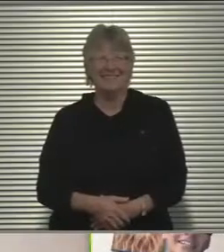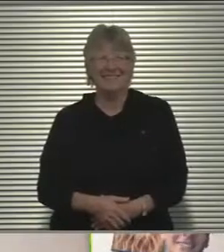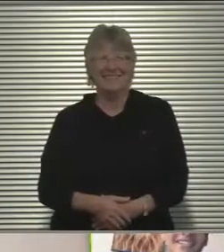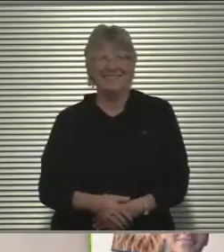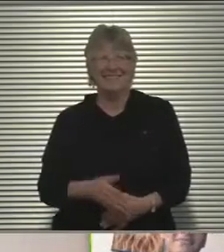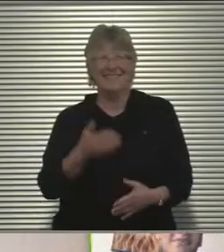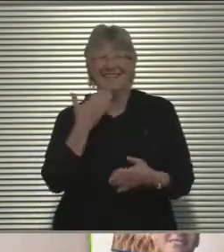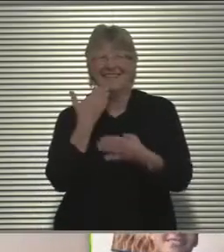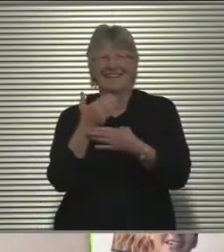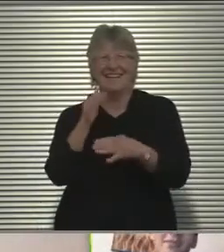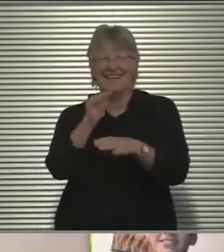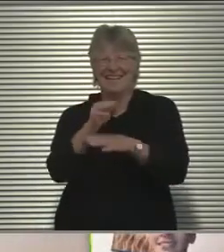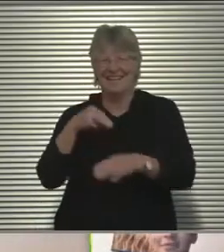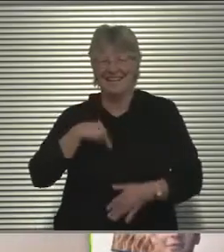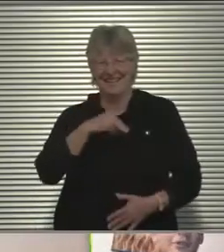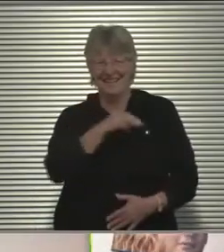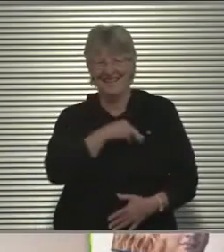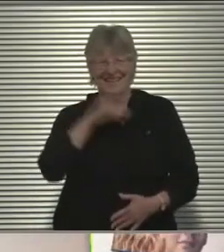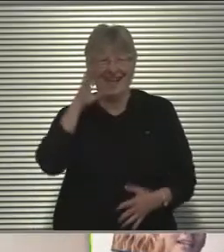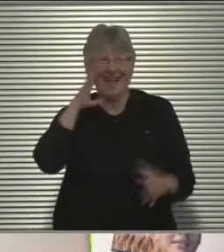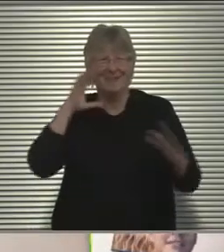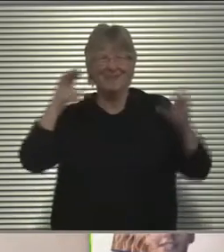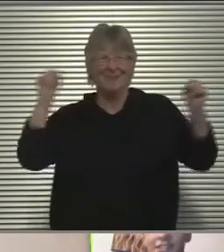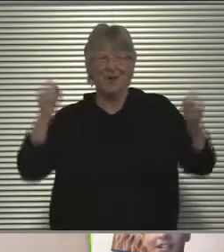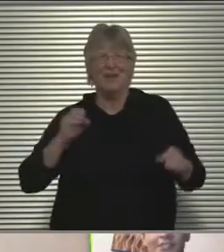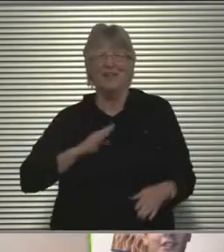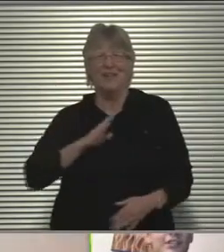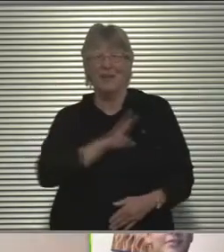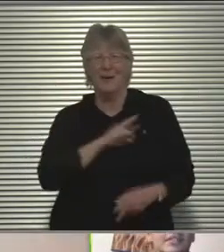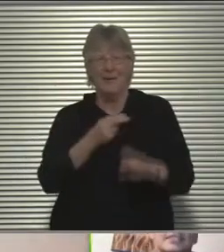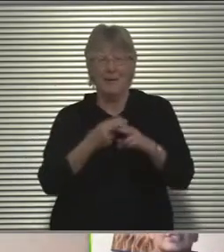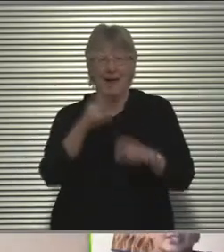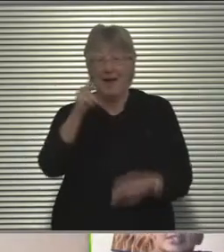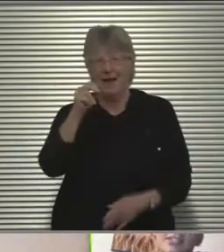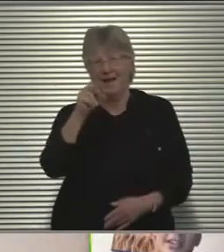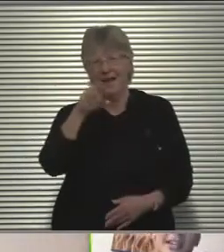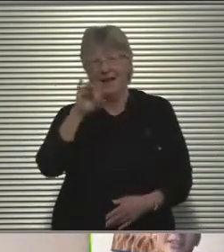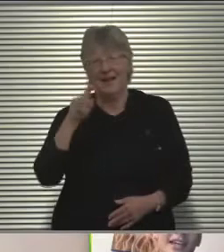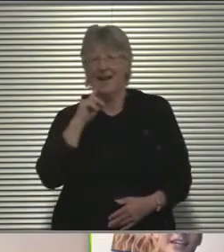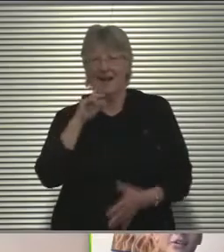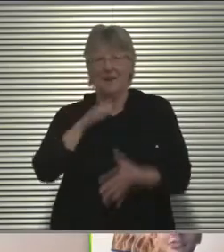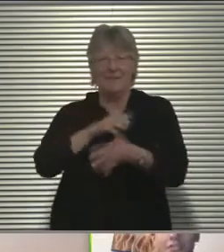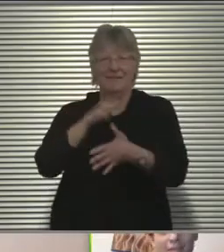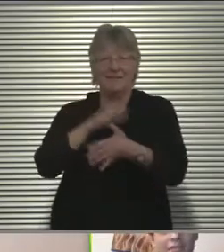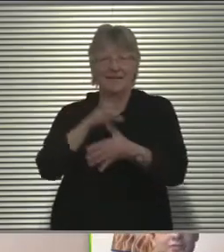Good evening, members and president of the board. My name is Narik Hernandez, a senior at SATO Academy, and I also happen